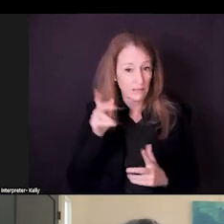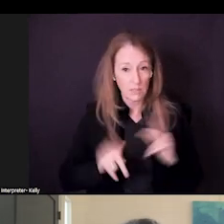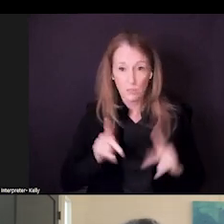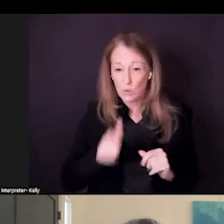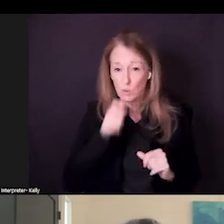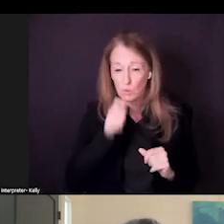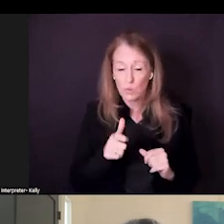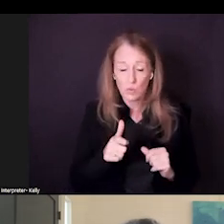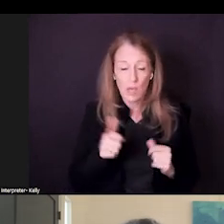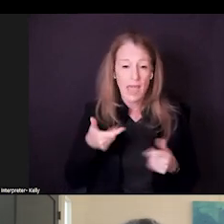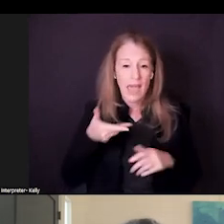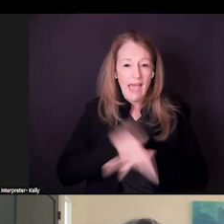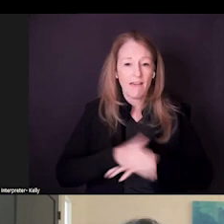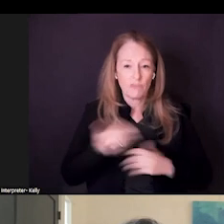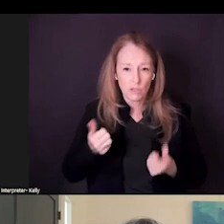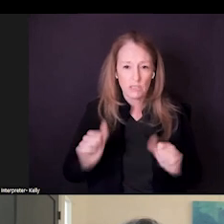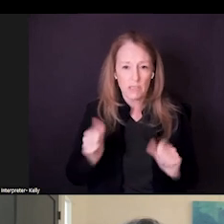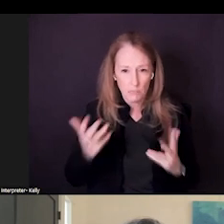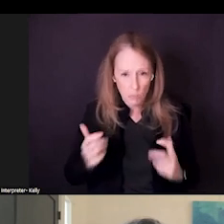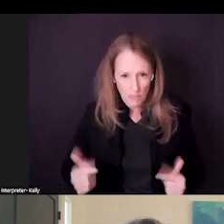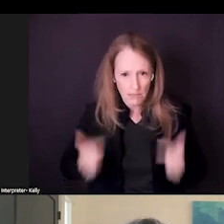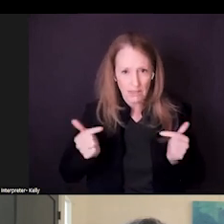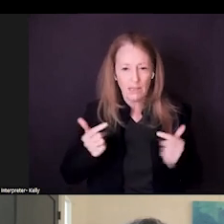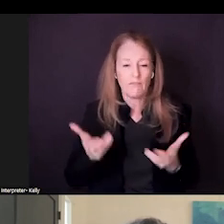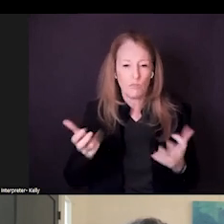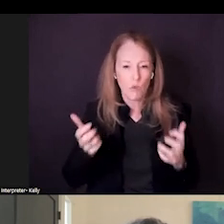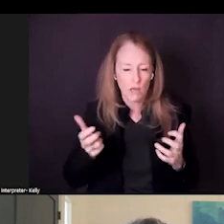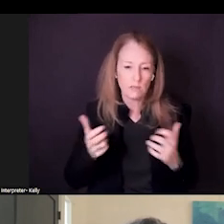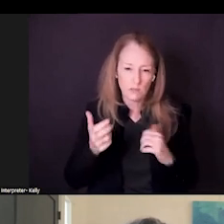AND REBUILD THEIR LIVES AND REGAIN CONNECTIONS THEY LOST DURING